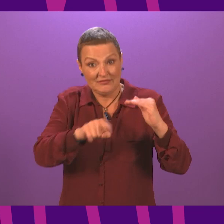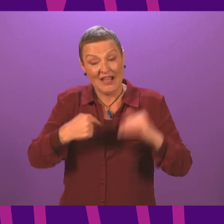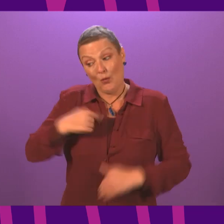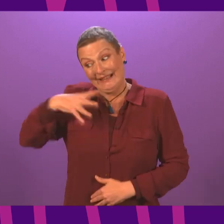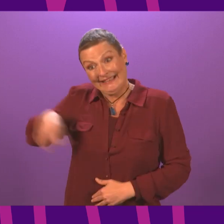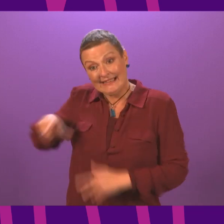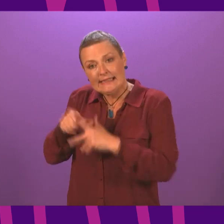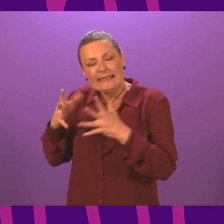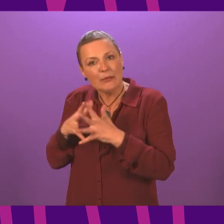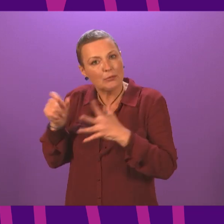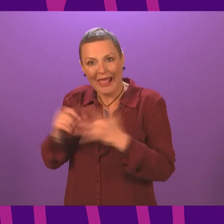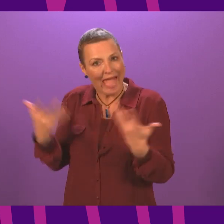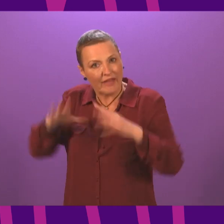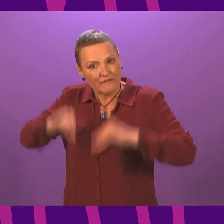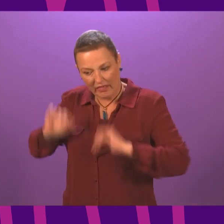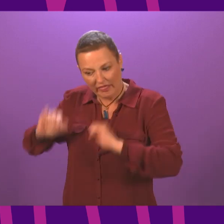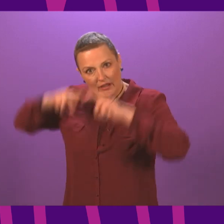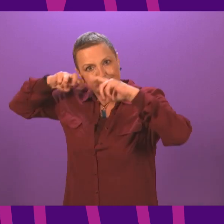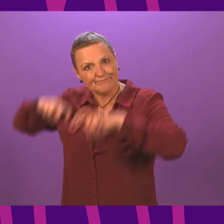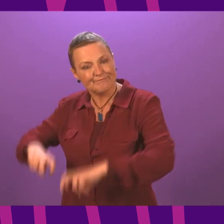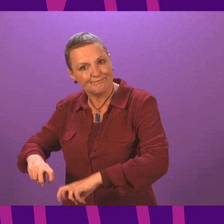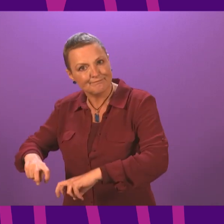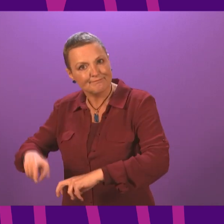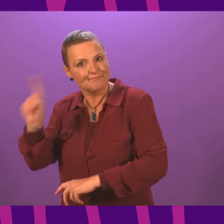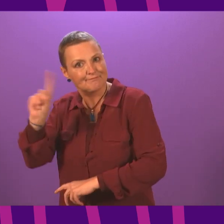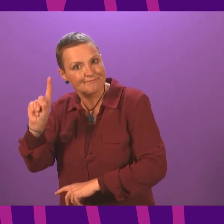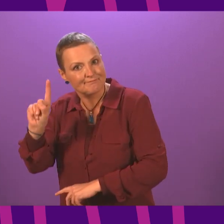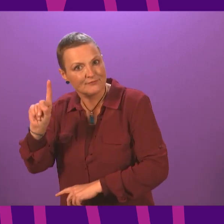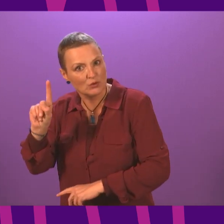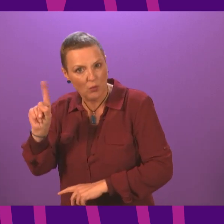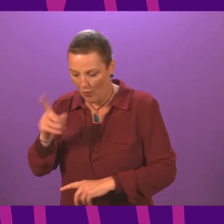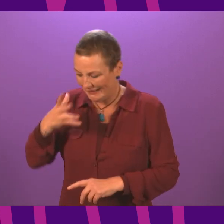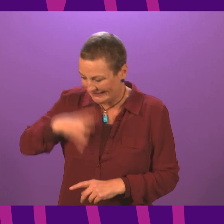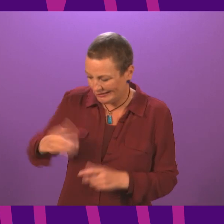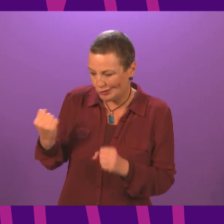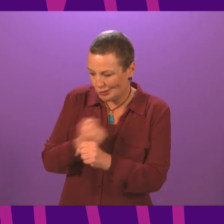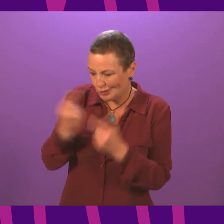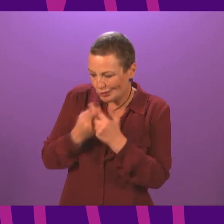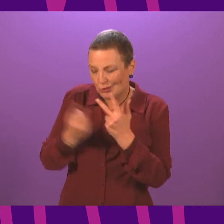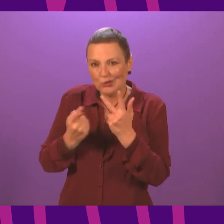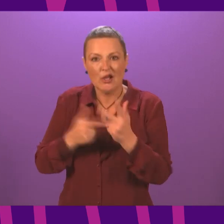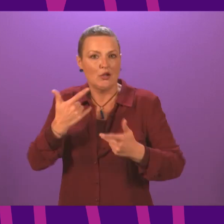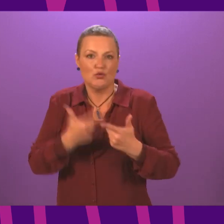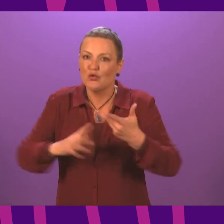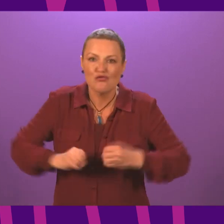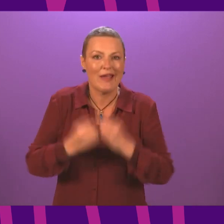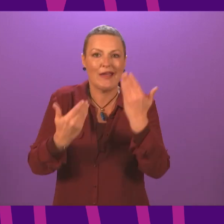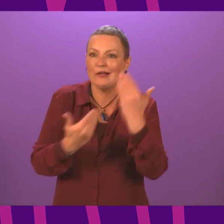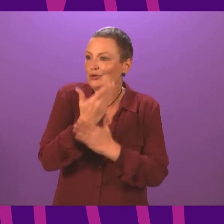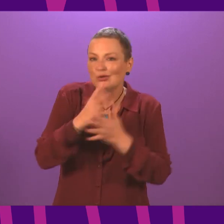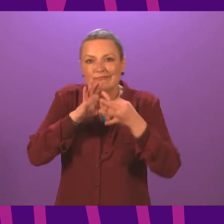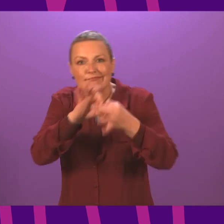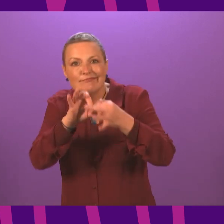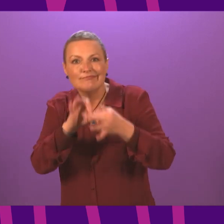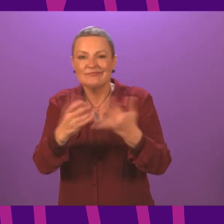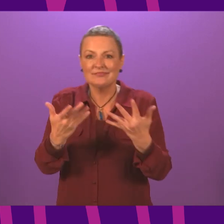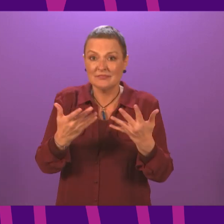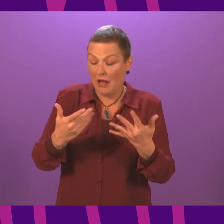Scottish Government what we will need to do by way of building any interface to allow that to happen.